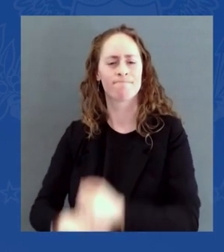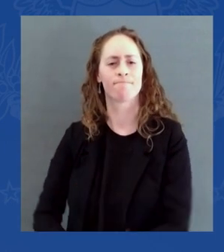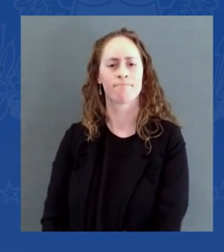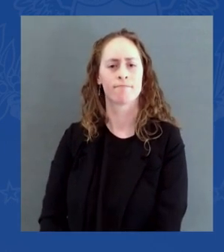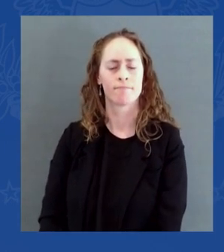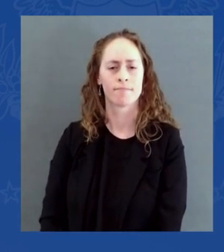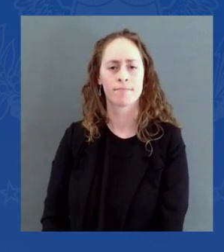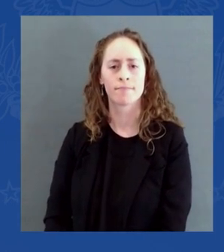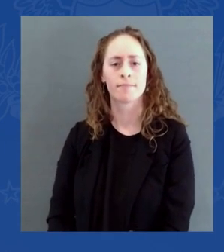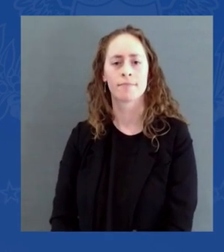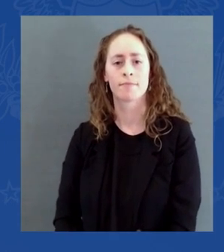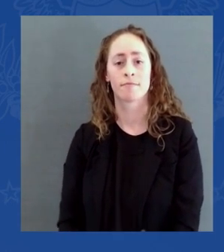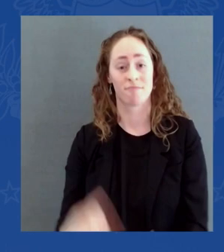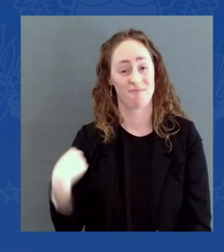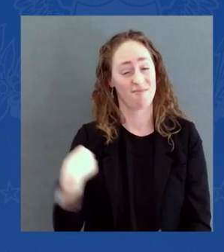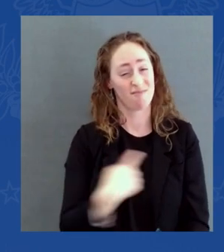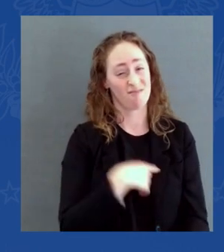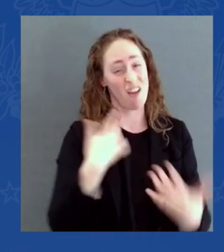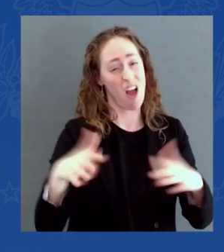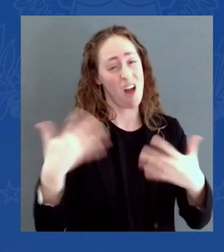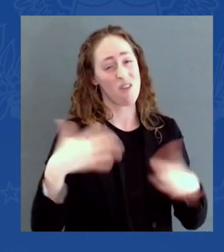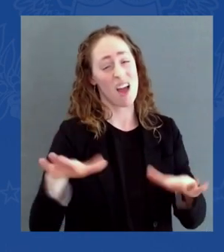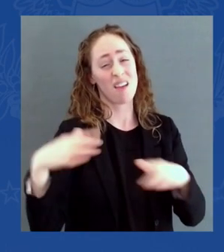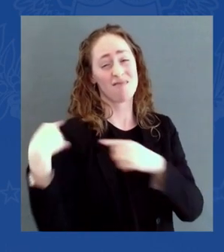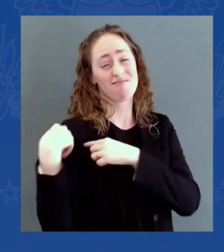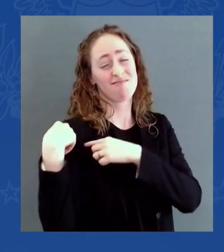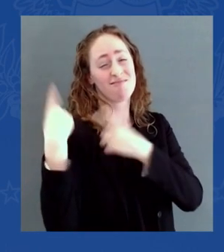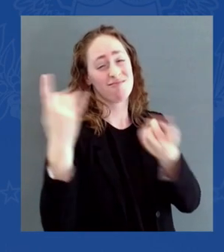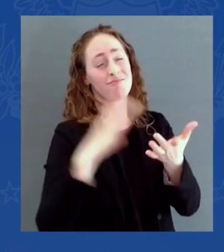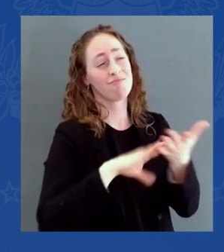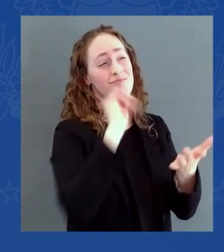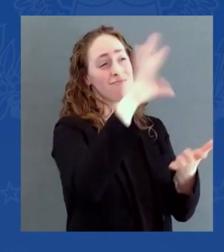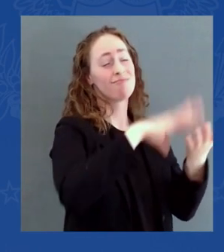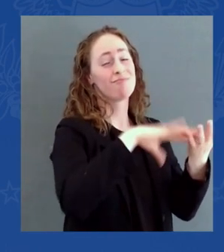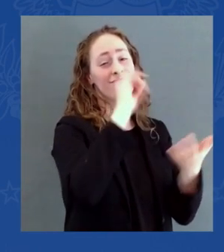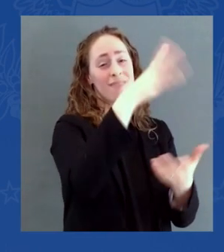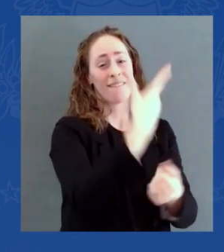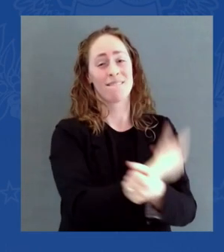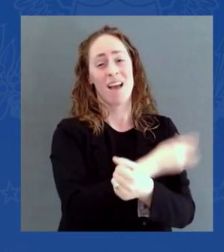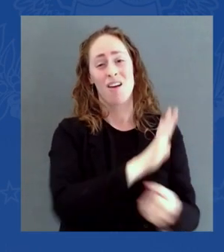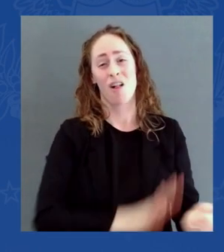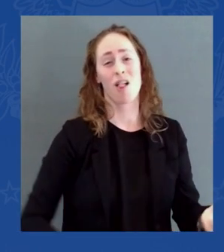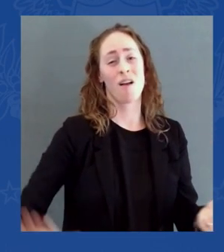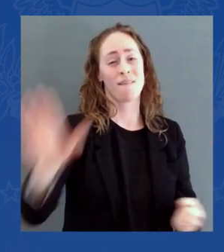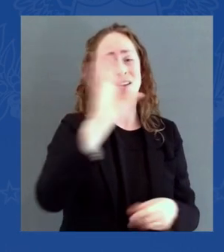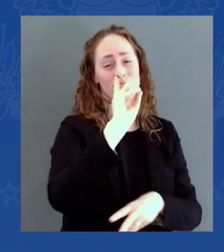than all other countries in the world combined -- every other country combined.